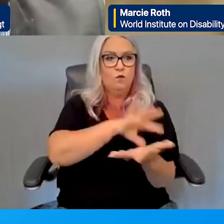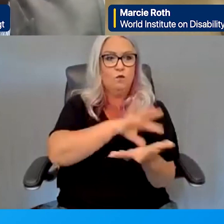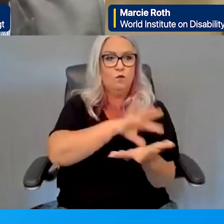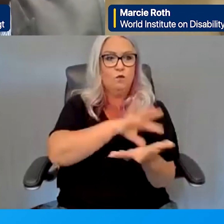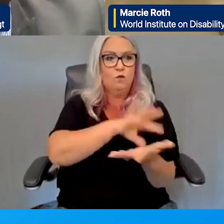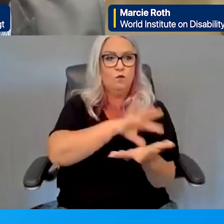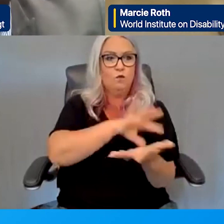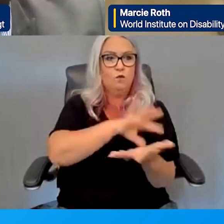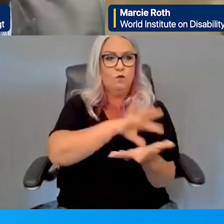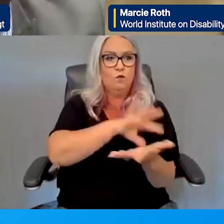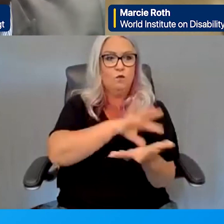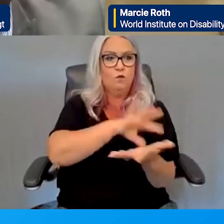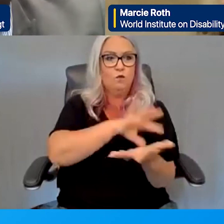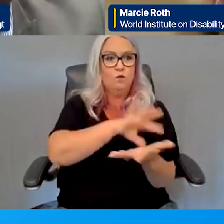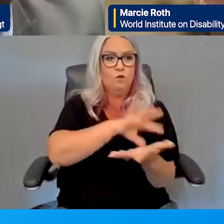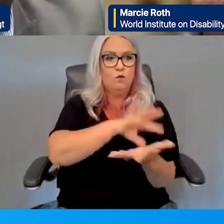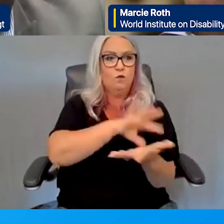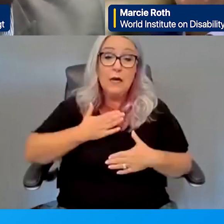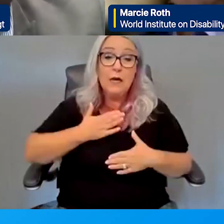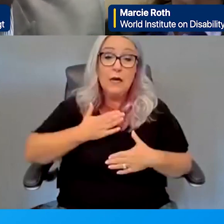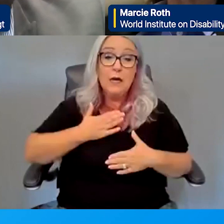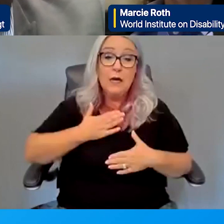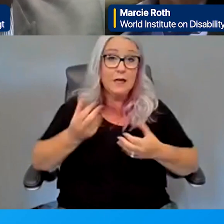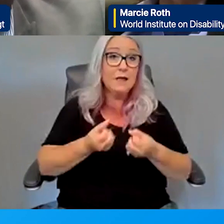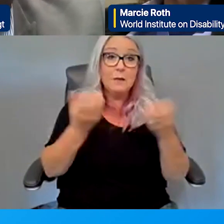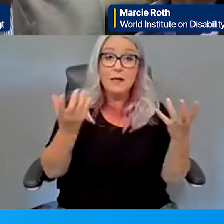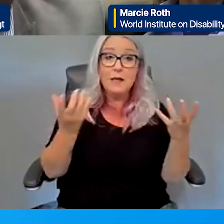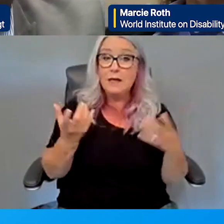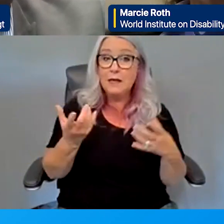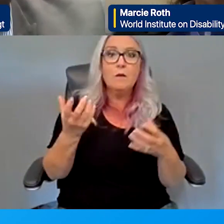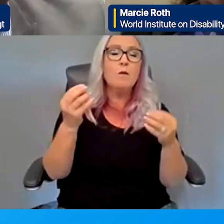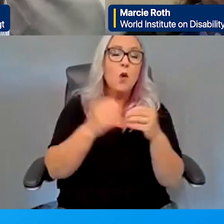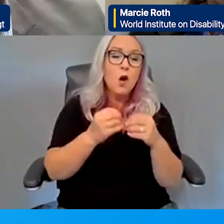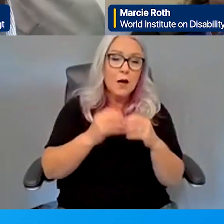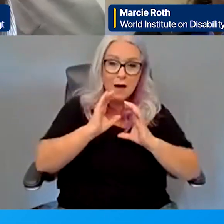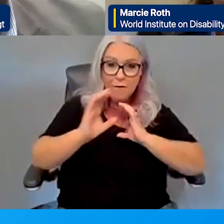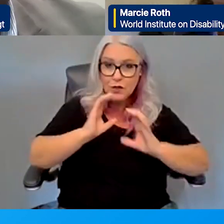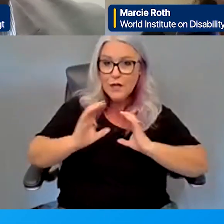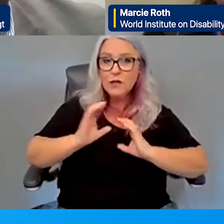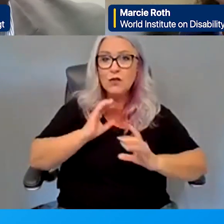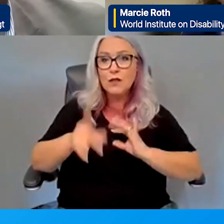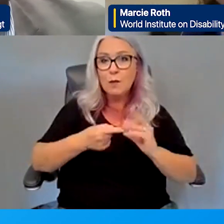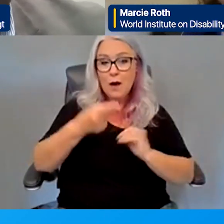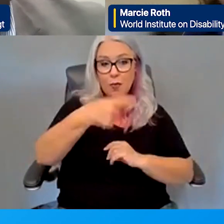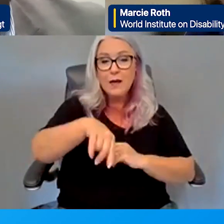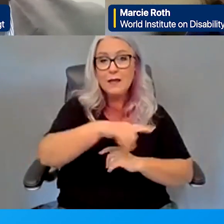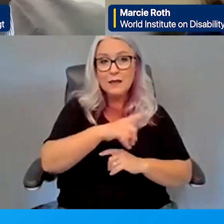happy to have many more conversations about this, and I bet you are as well, Curtis.